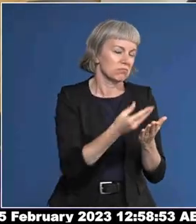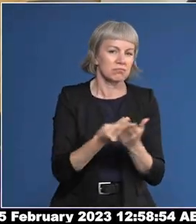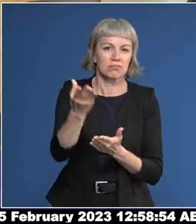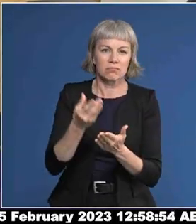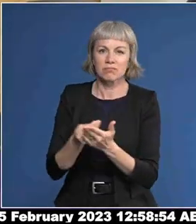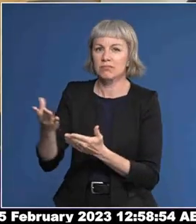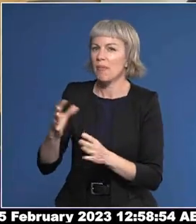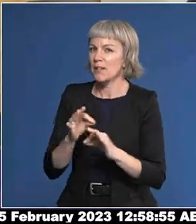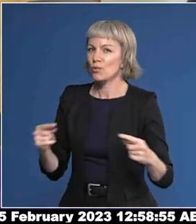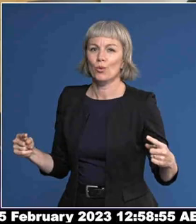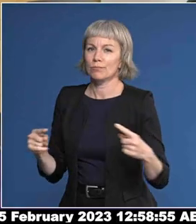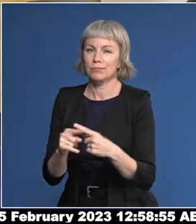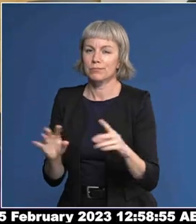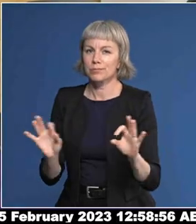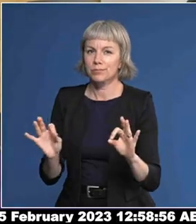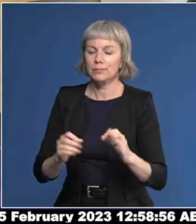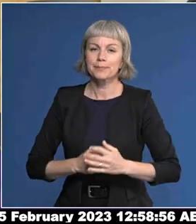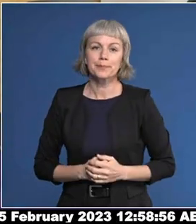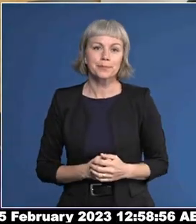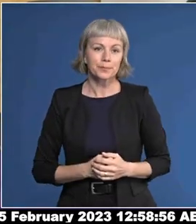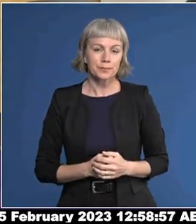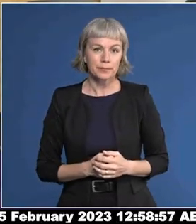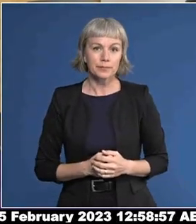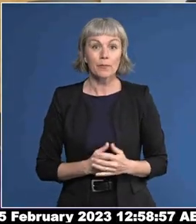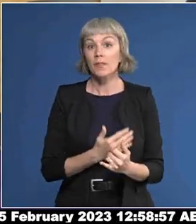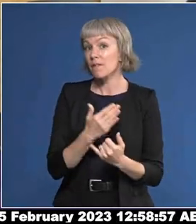And my final question - the Commissioners might have a question - is the Royal